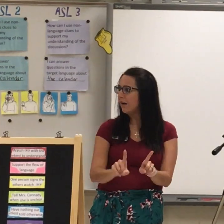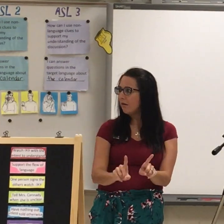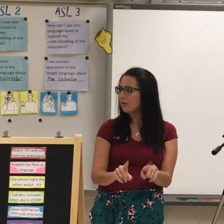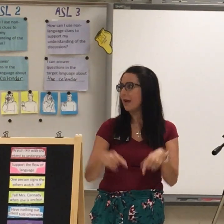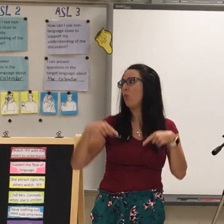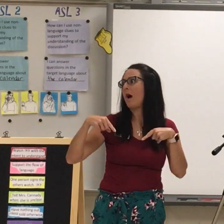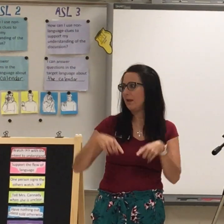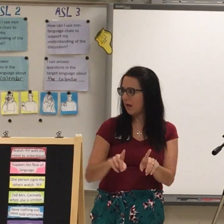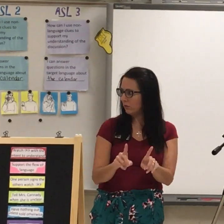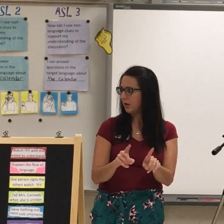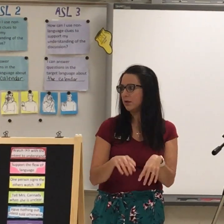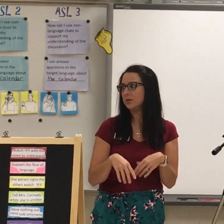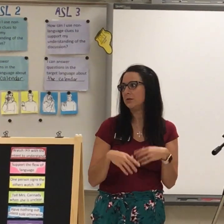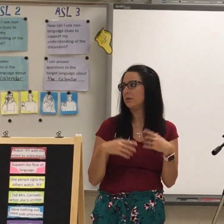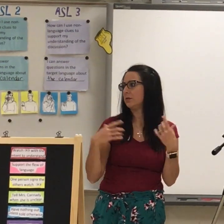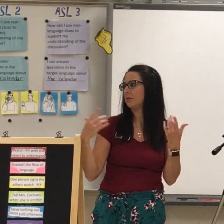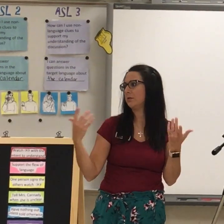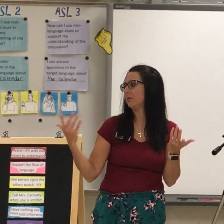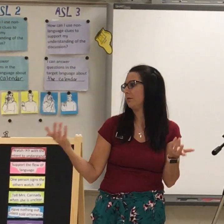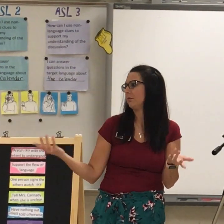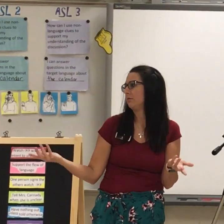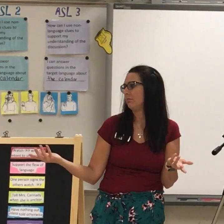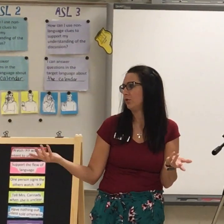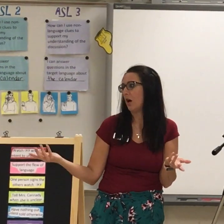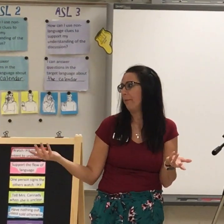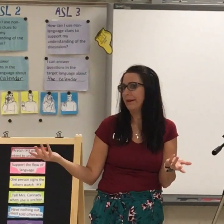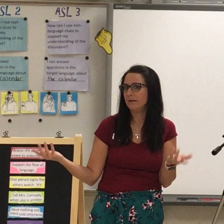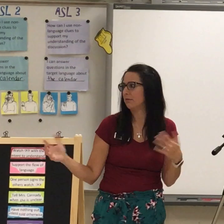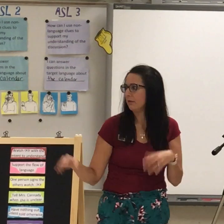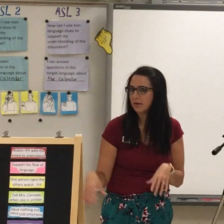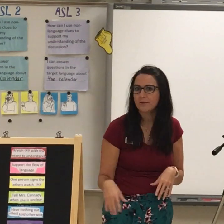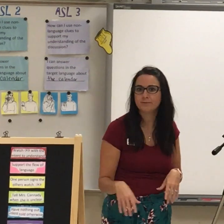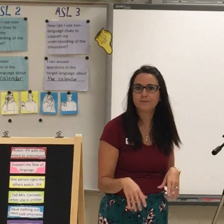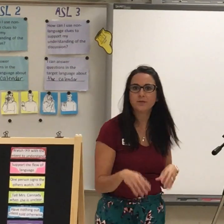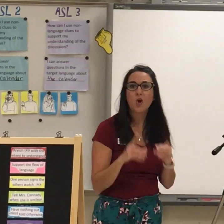DURING... I said DURING SUMMER or WHILE... WHILE I was... something.l